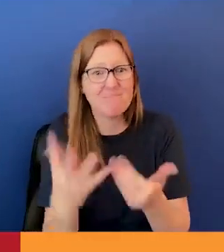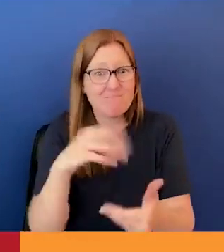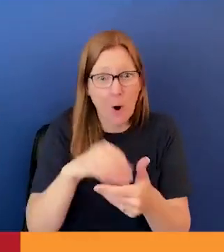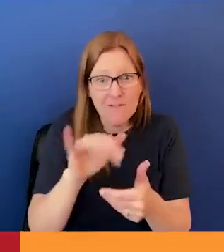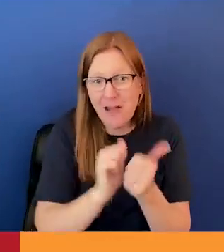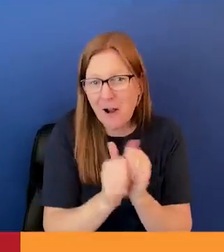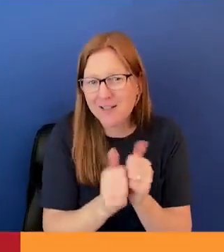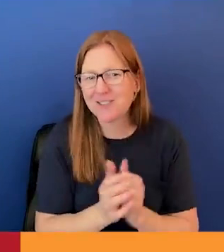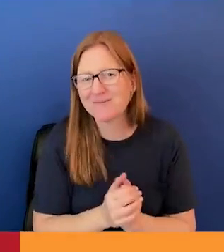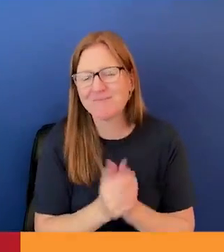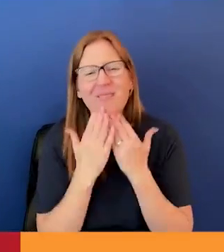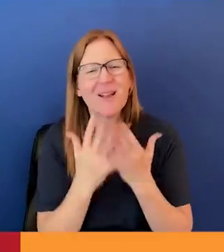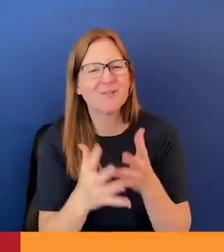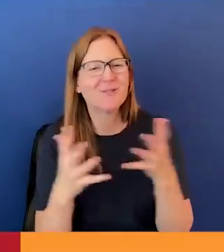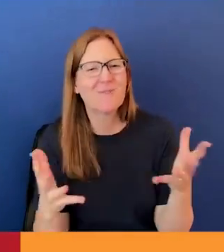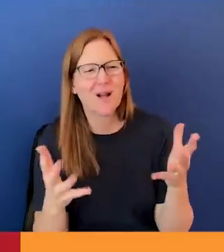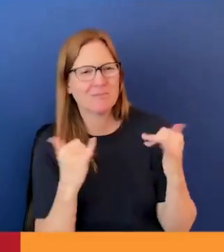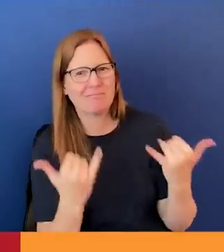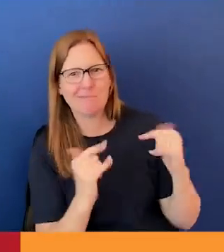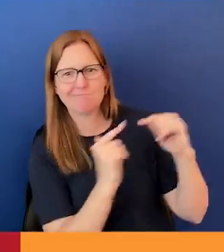Thank you so much. And, Kelly, I'm going to turn this back to you.